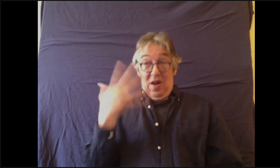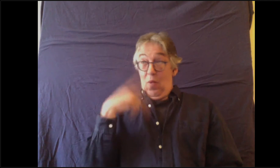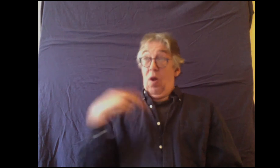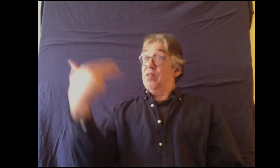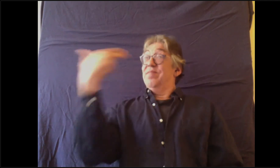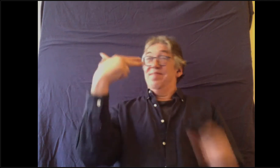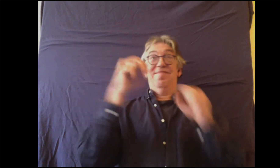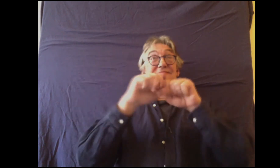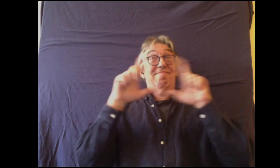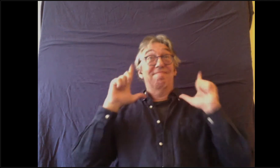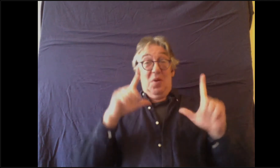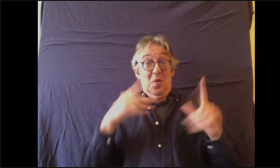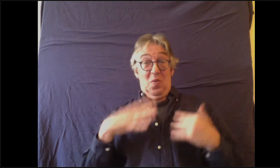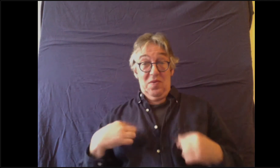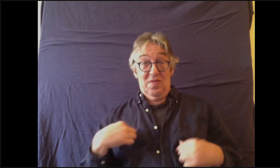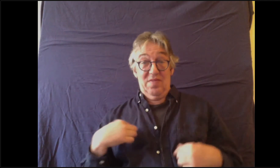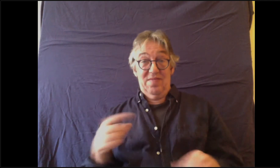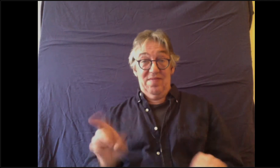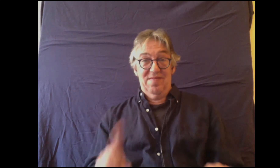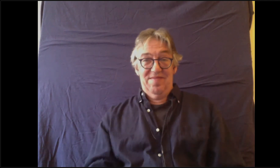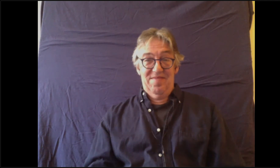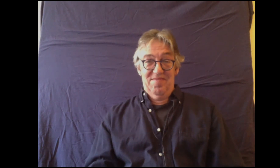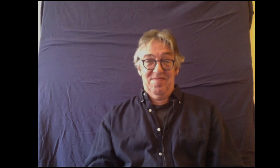You look very nice. Big smile.